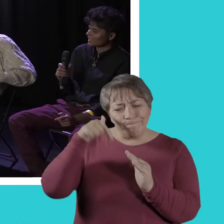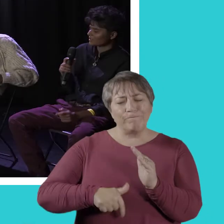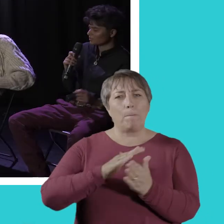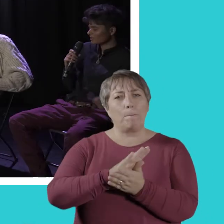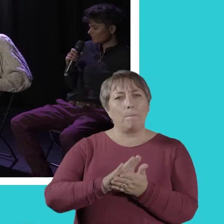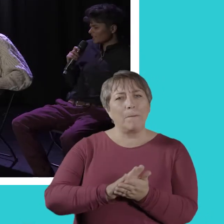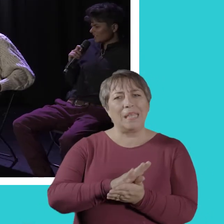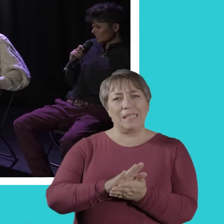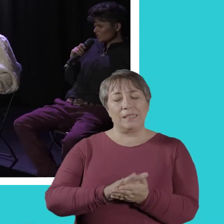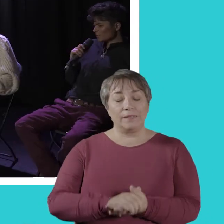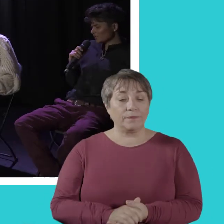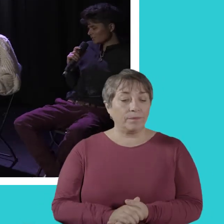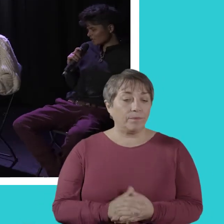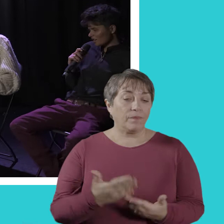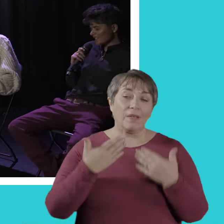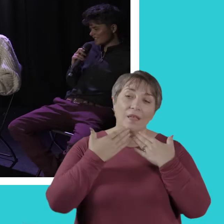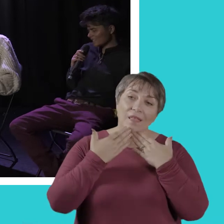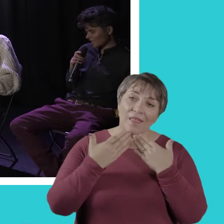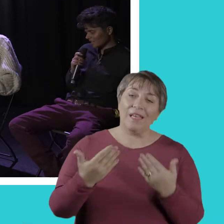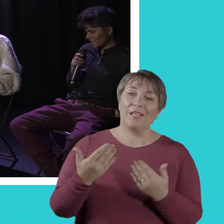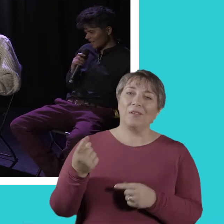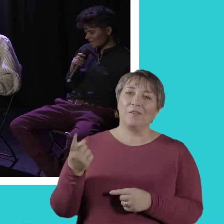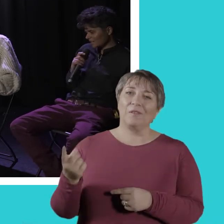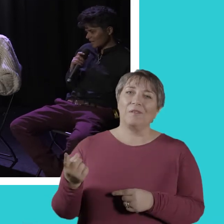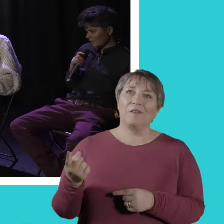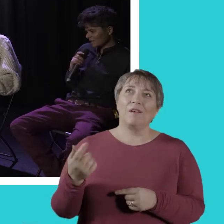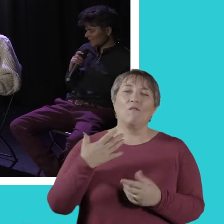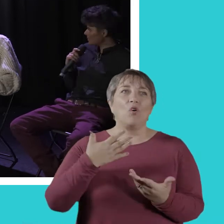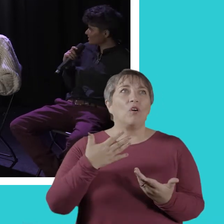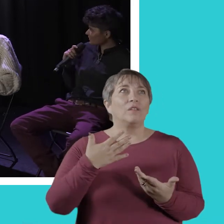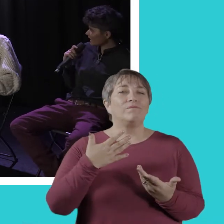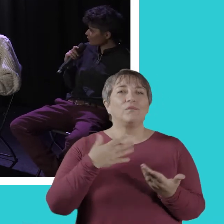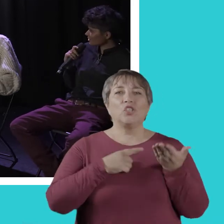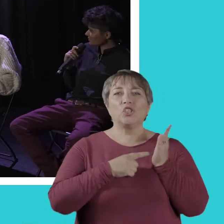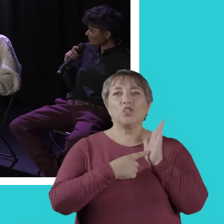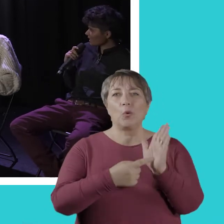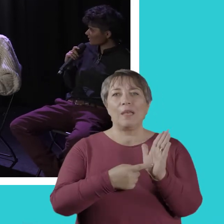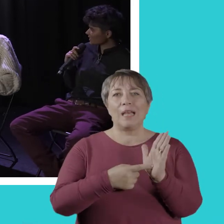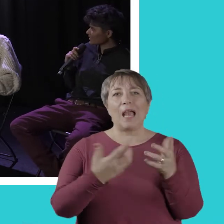Yeah sure. Thank you so much for just highlighting I guess the limits of language. I think there is